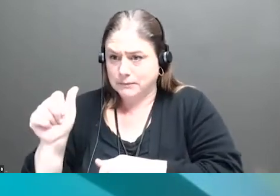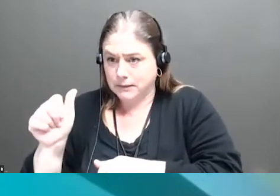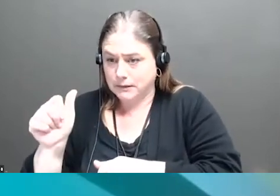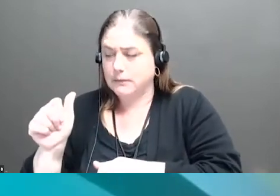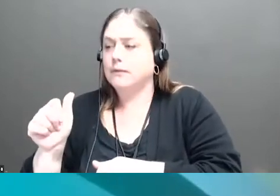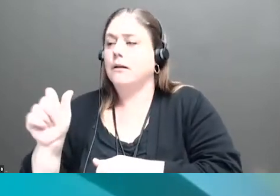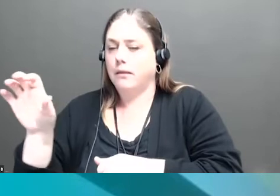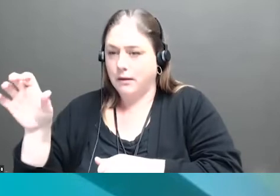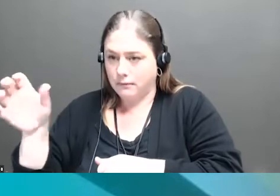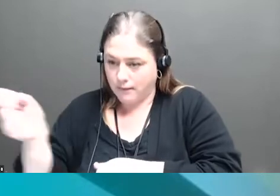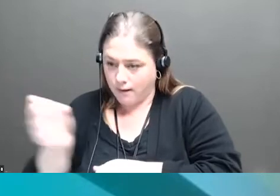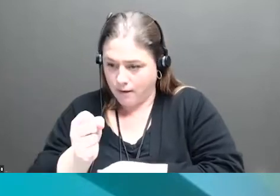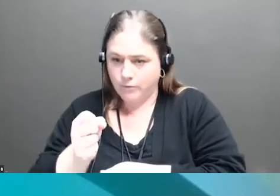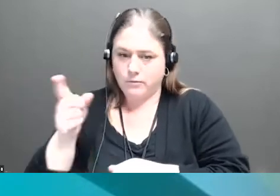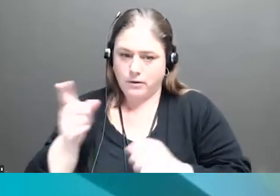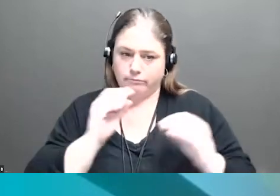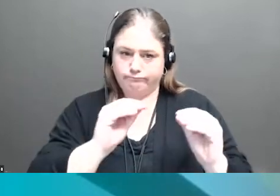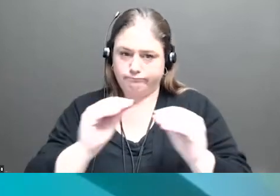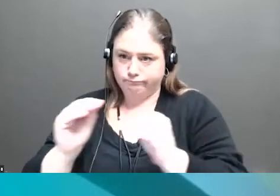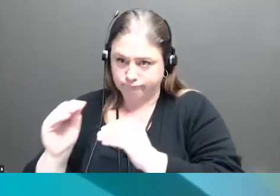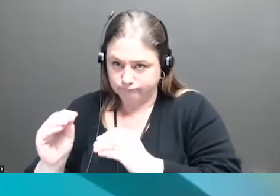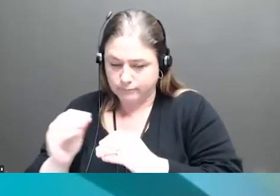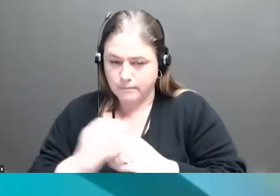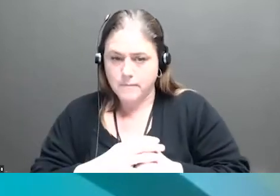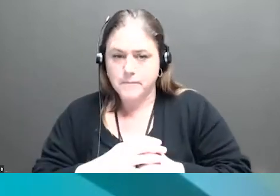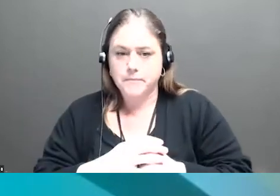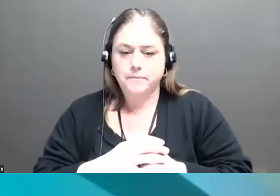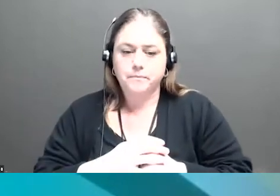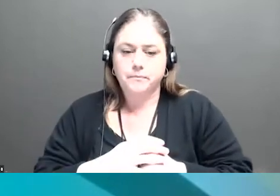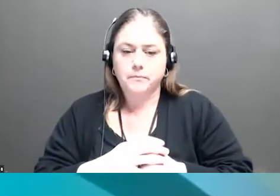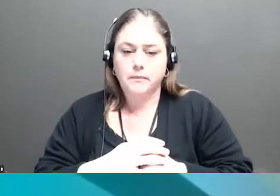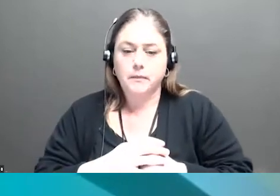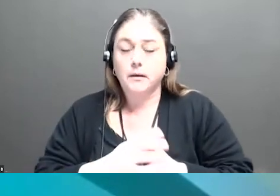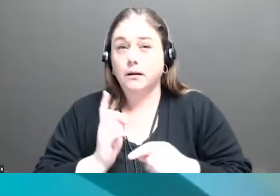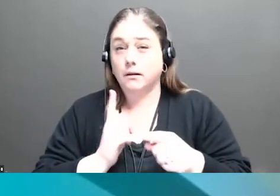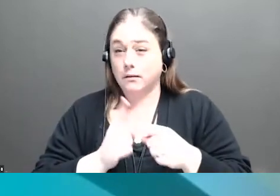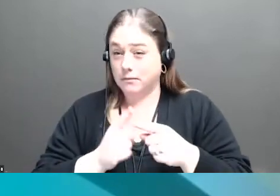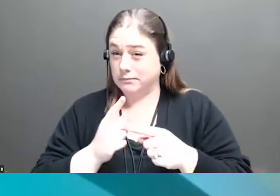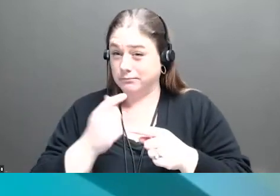as mentioned, a mentorship where we had 12 pairs of them,